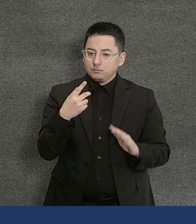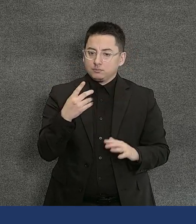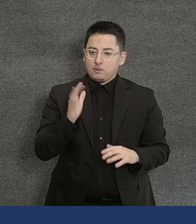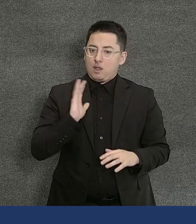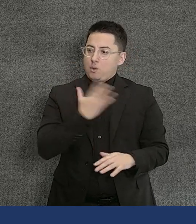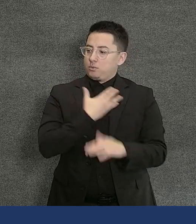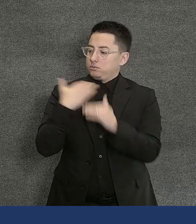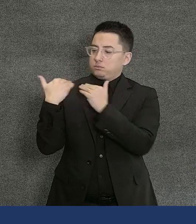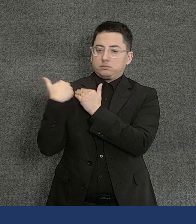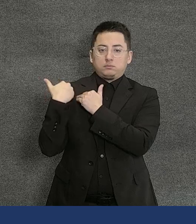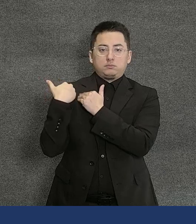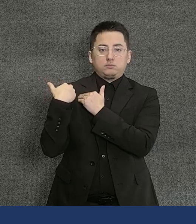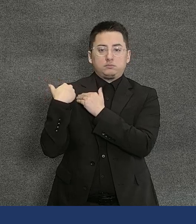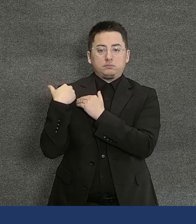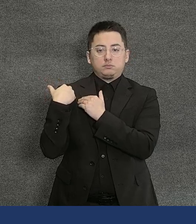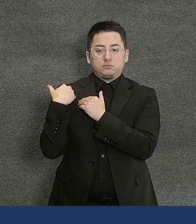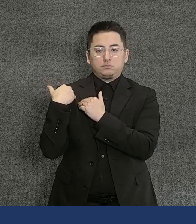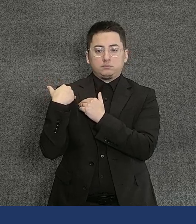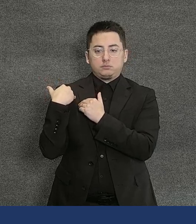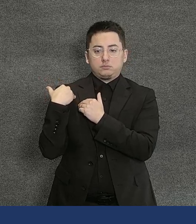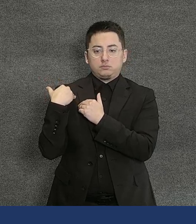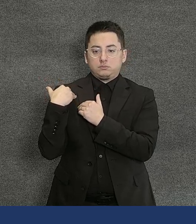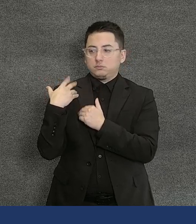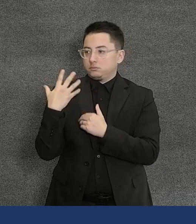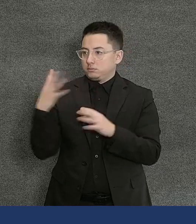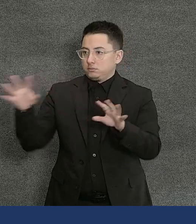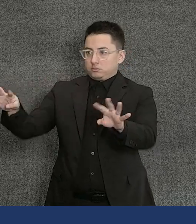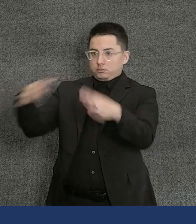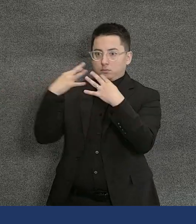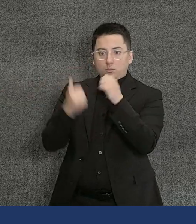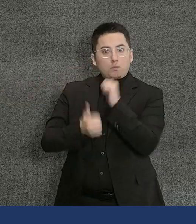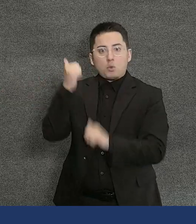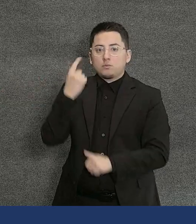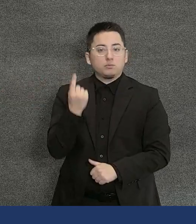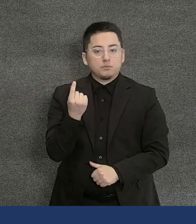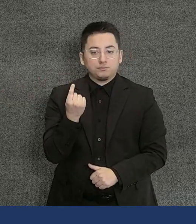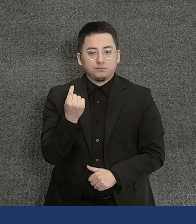that gets the most attention, the most interest, and yes,